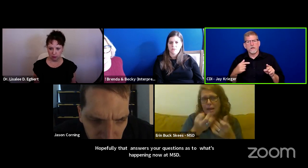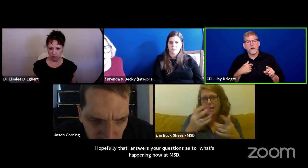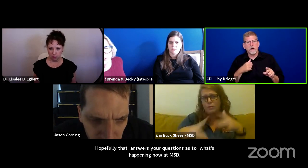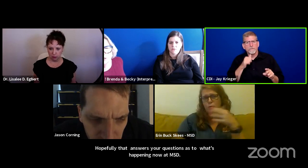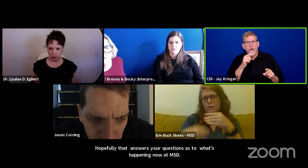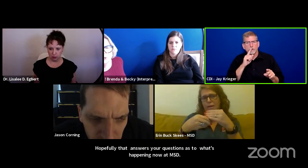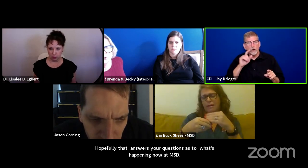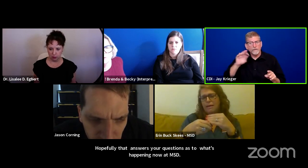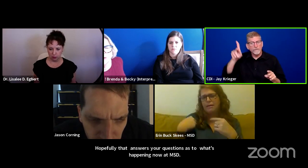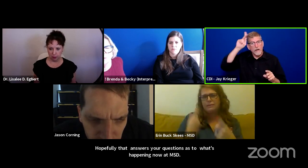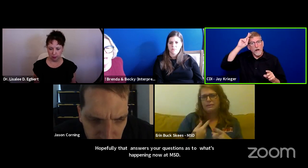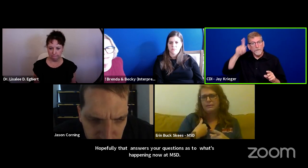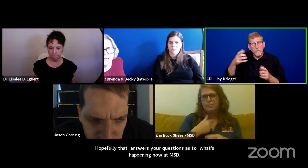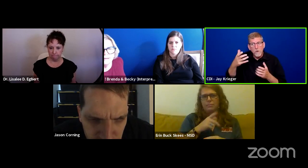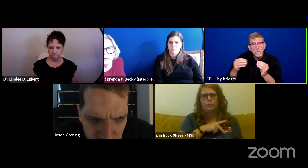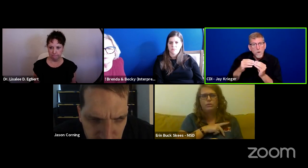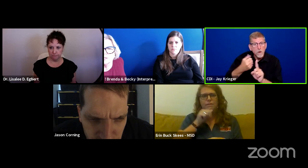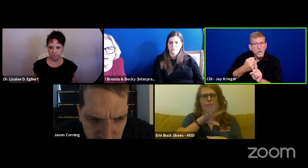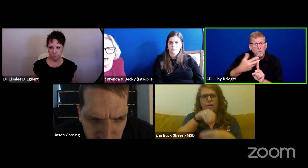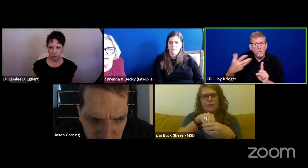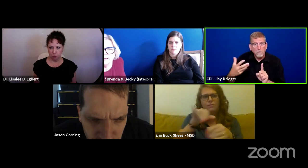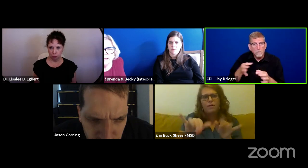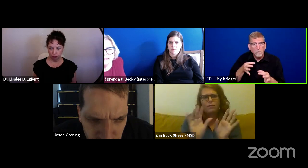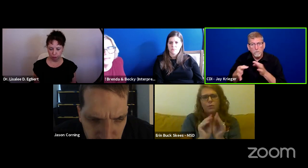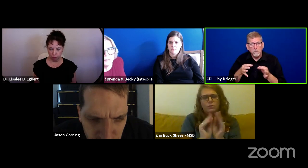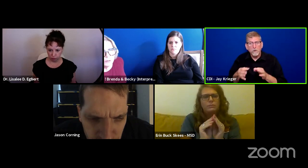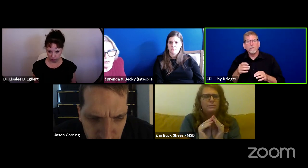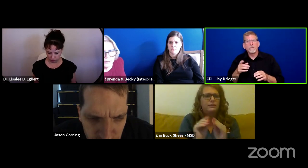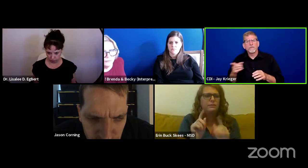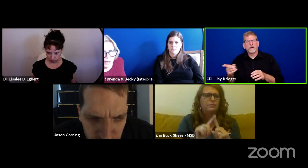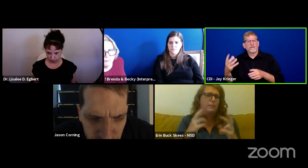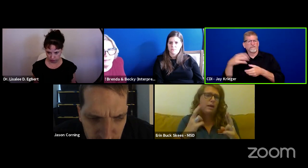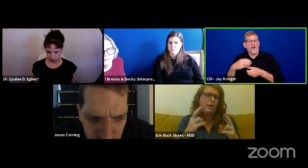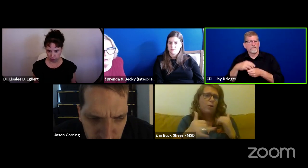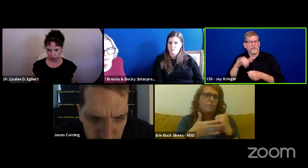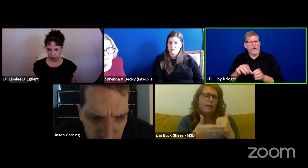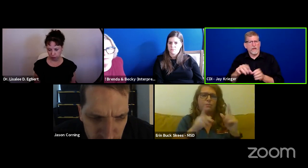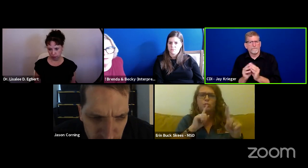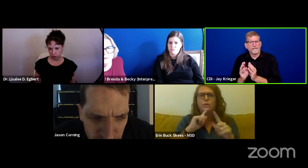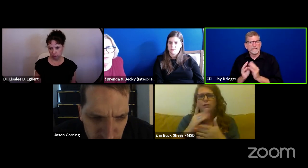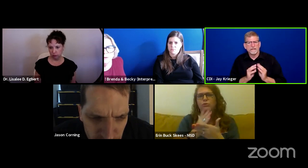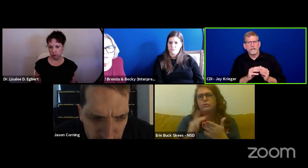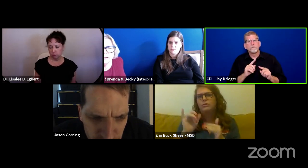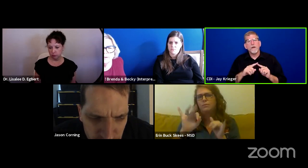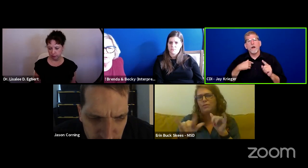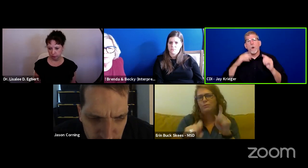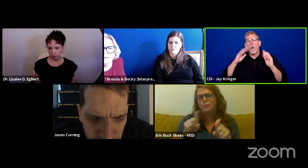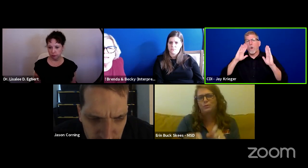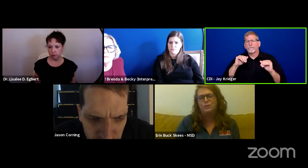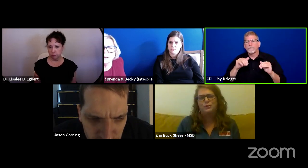I'm not sure if Kelby has anything else to add since I personally have not been involved in any of those meetings.